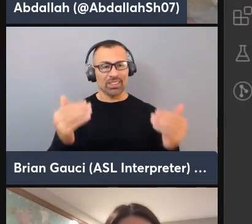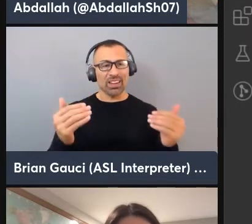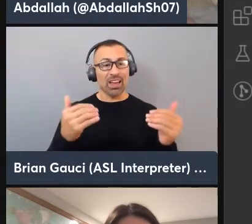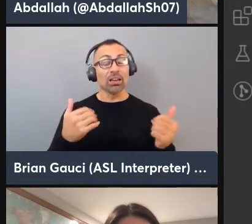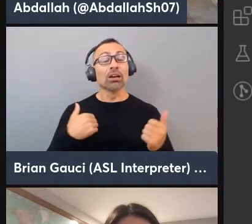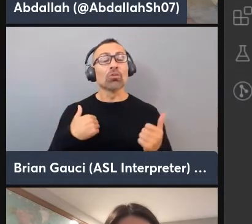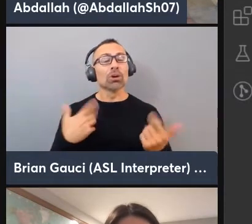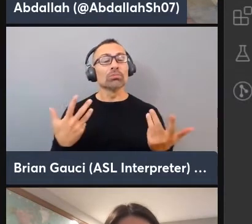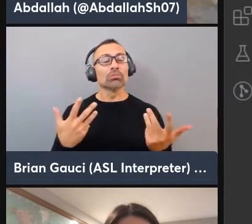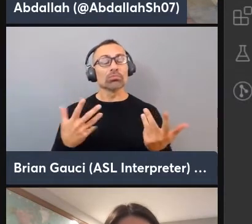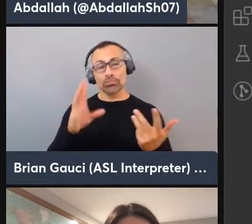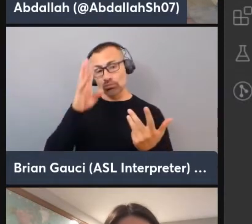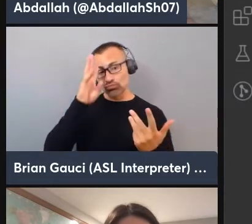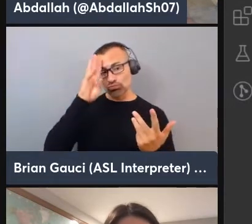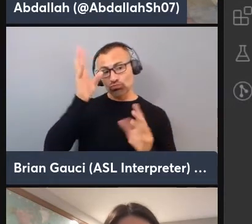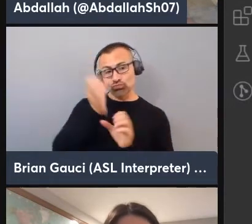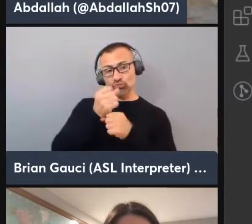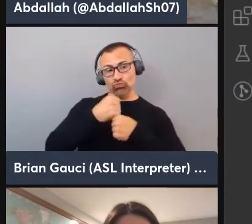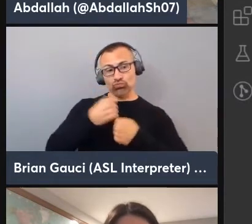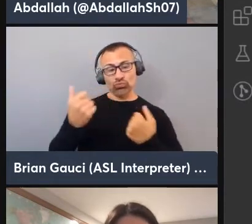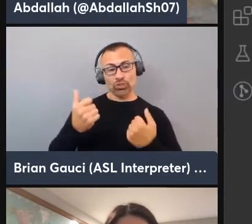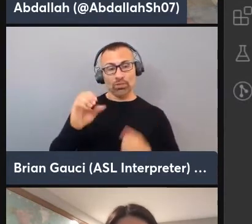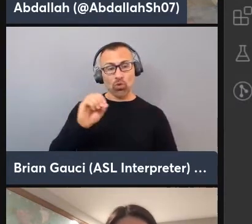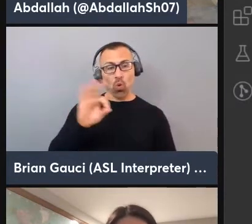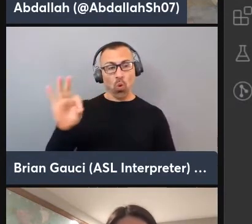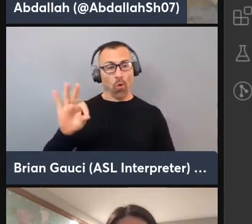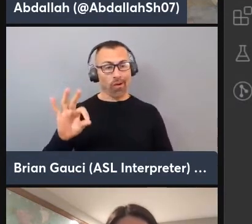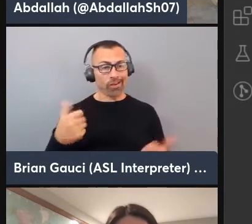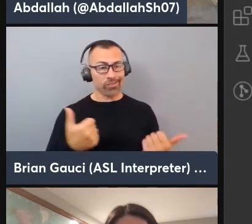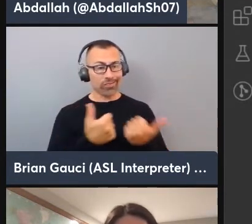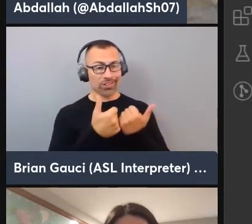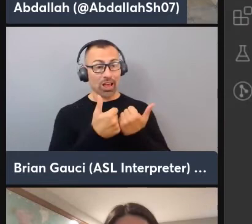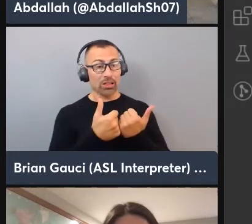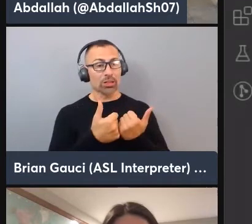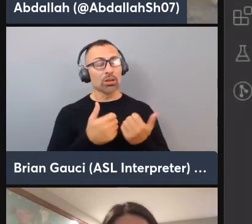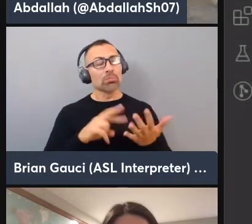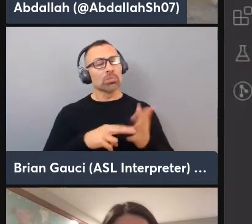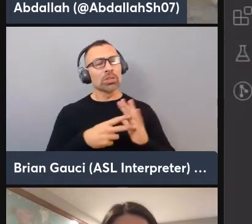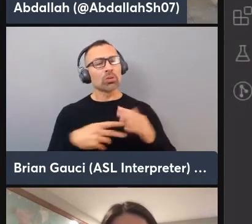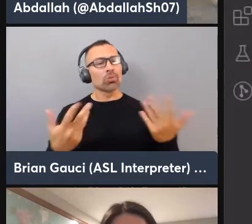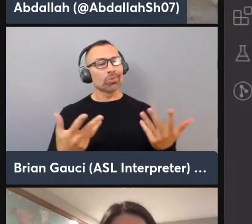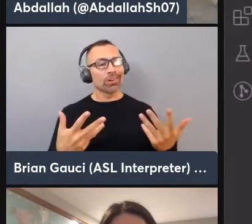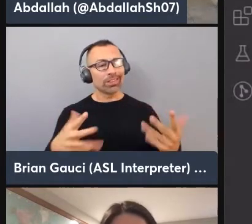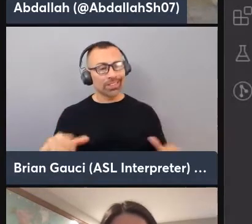And that is where the challenge is actually being sent to the customer